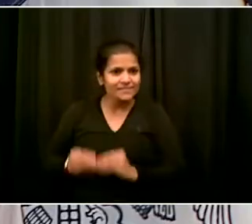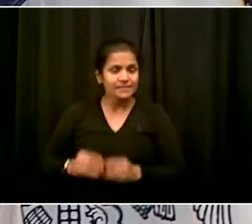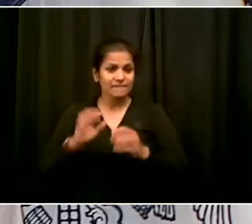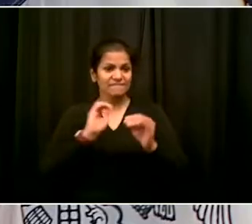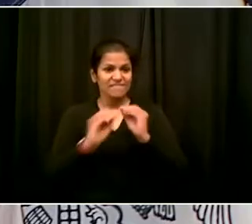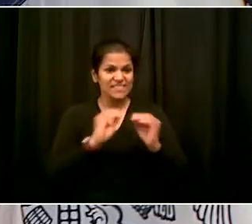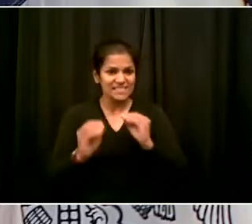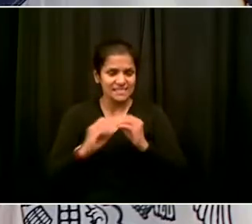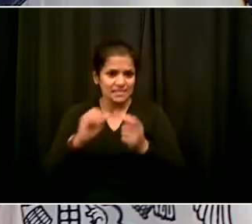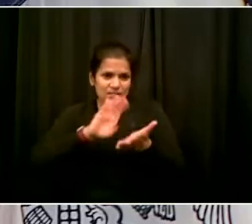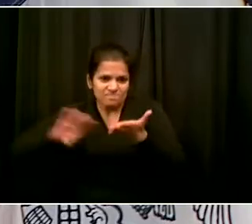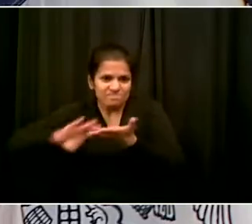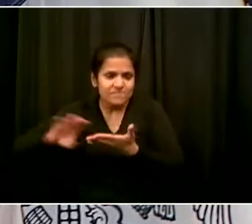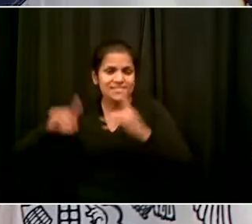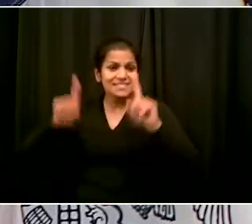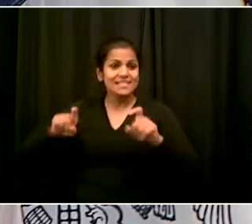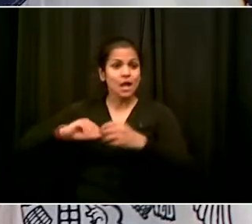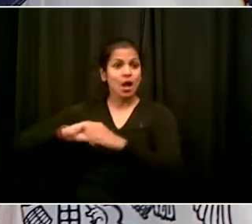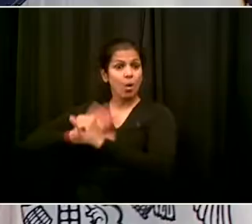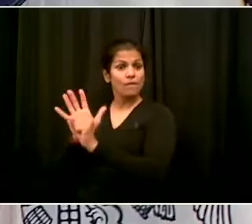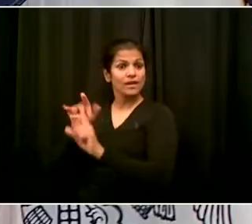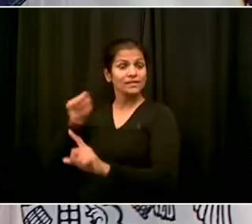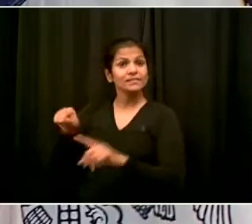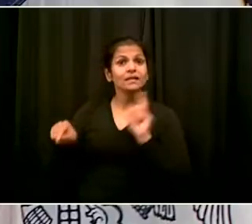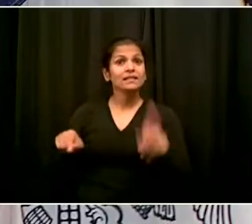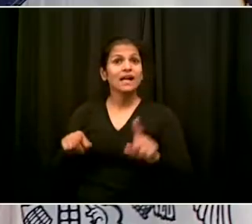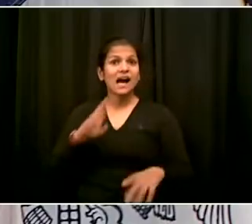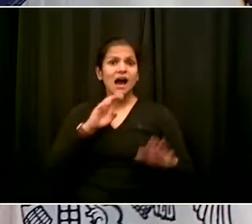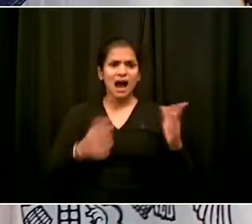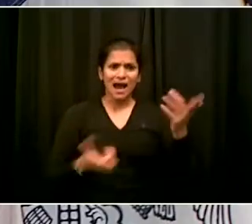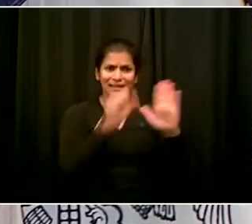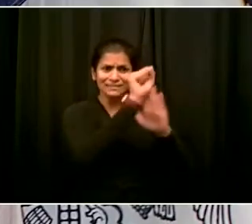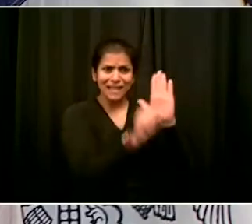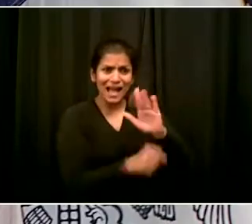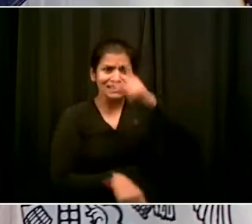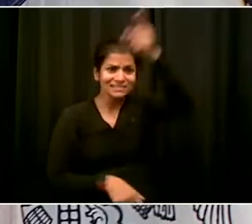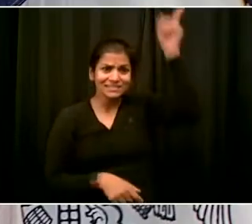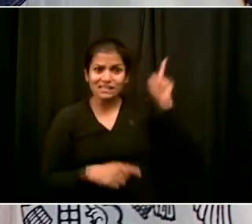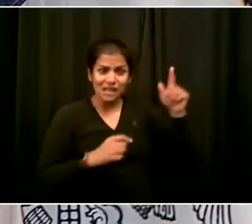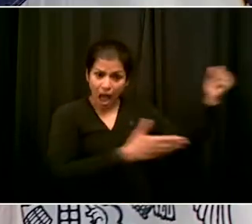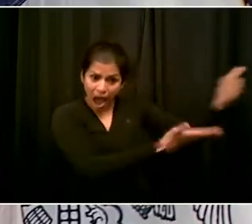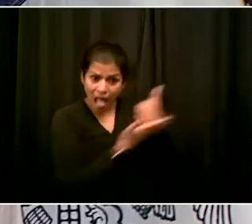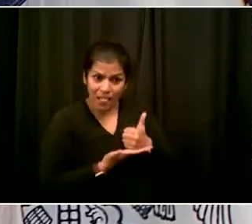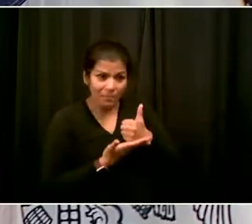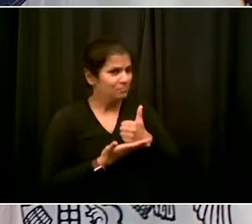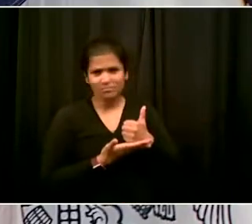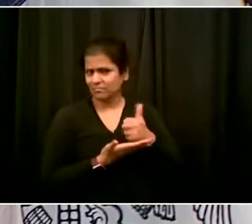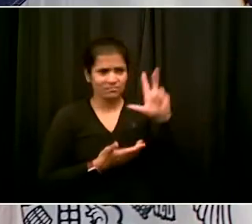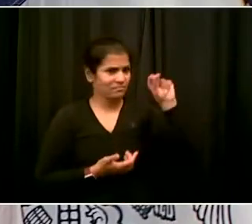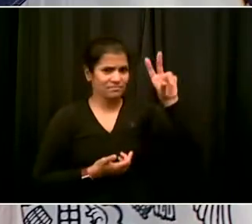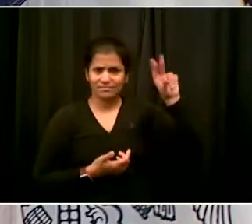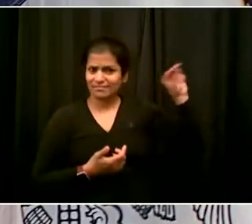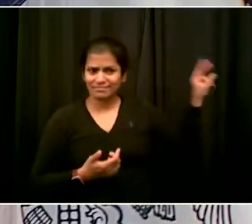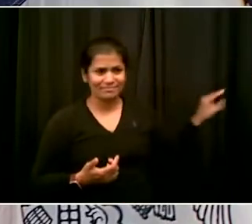THIS IS WHAT MAKES US SPECIAL, EVEN IRREPLACEABLE IN THE NATIONAL AND GLOBAL CONTEXT.